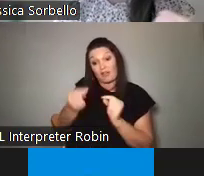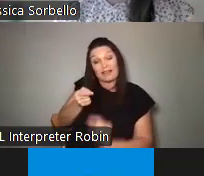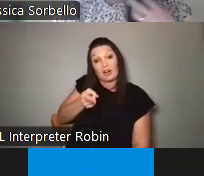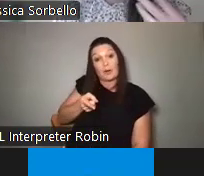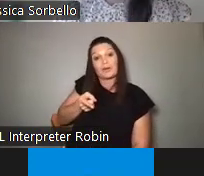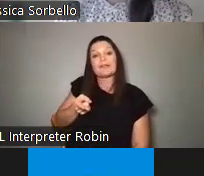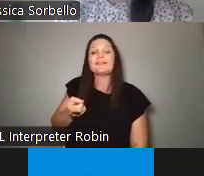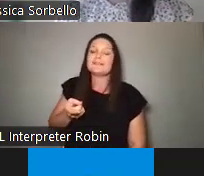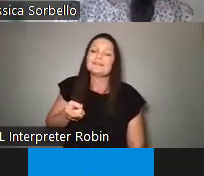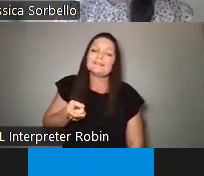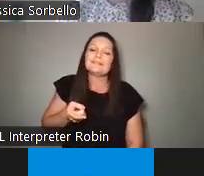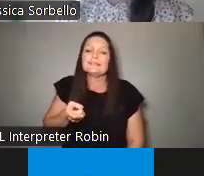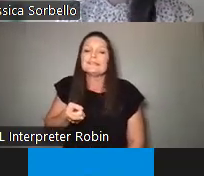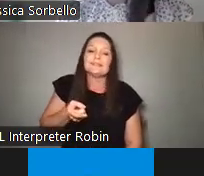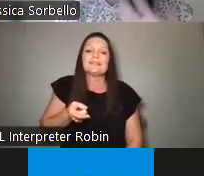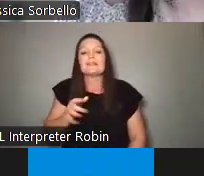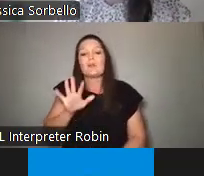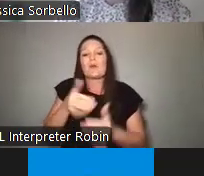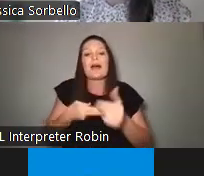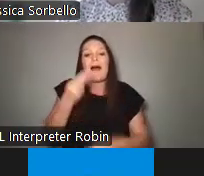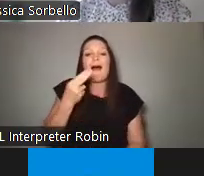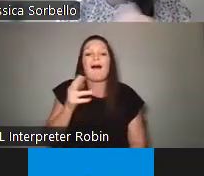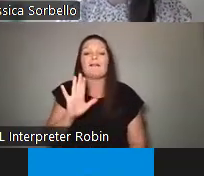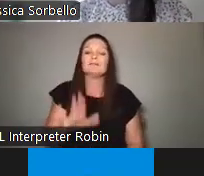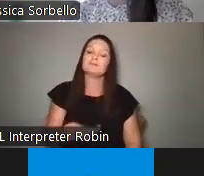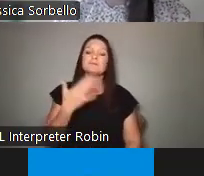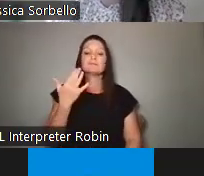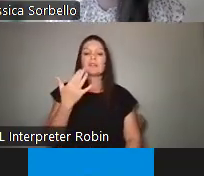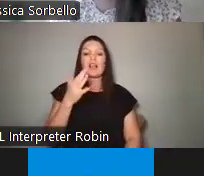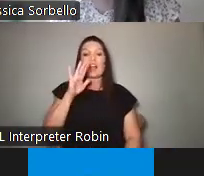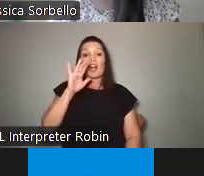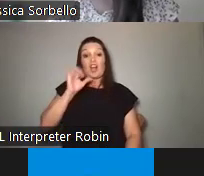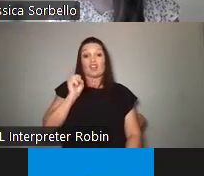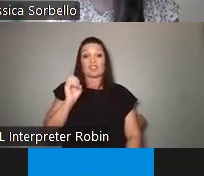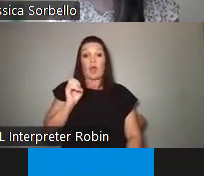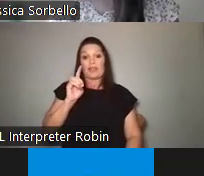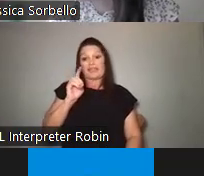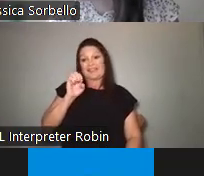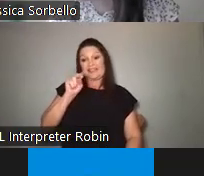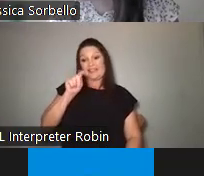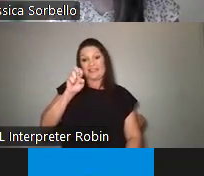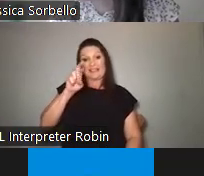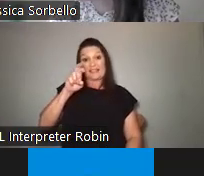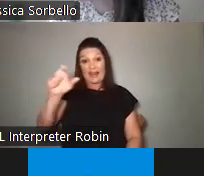Deterra bags